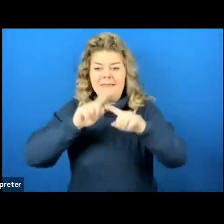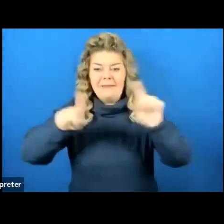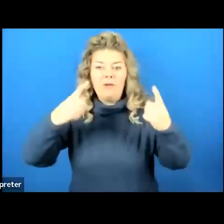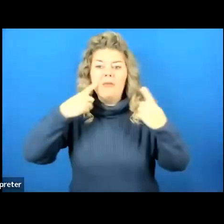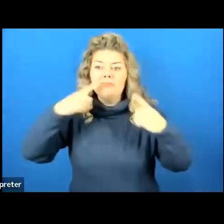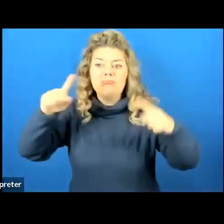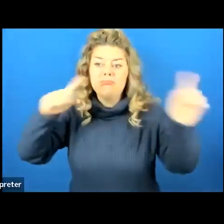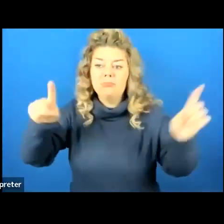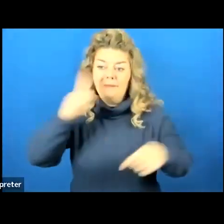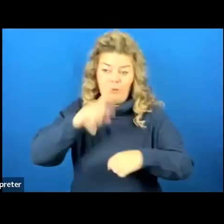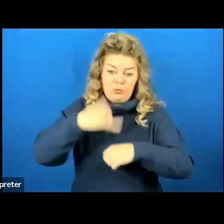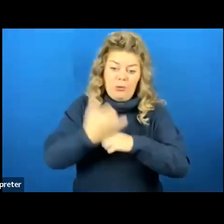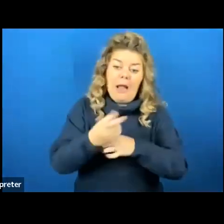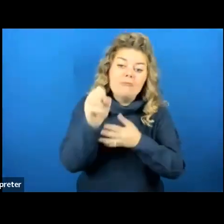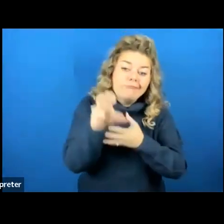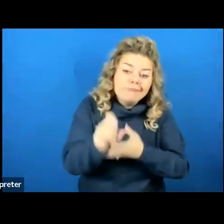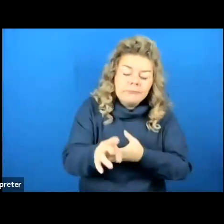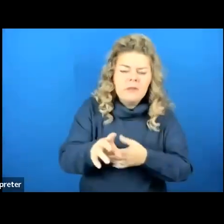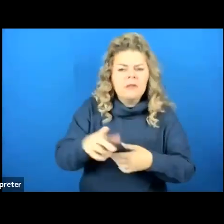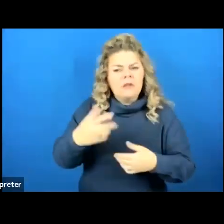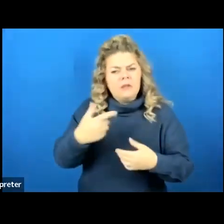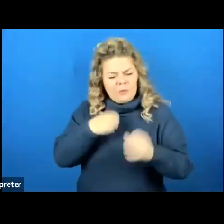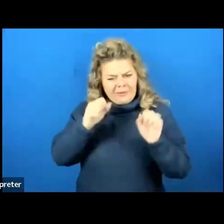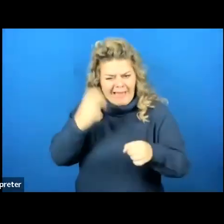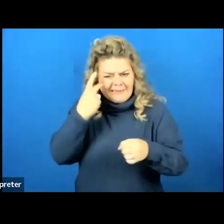to explore our complete year one progress